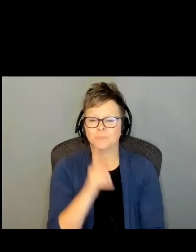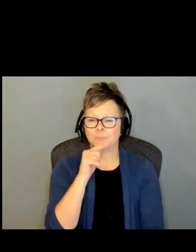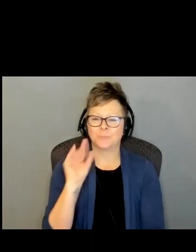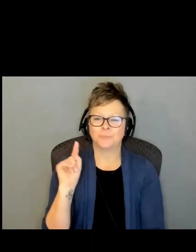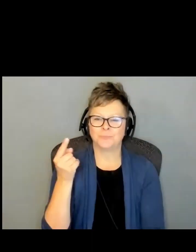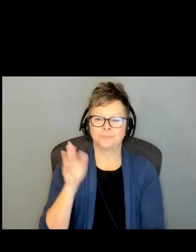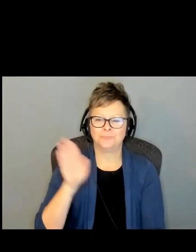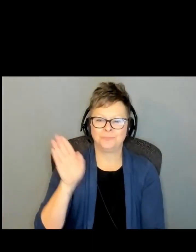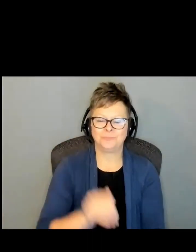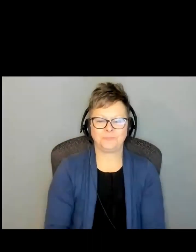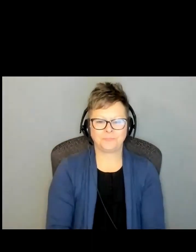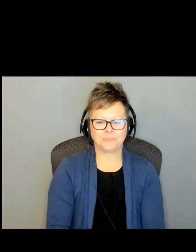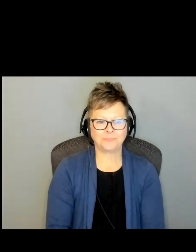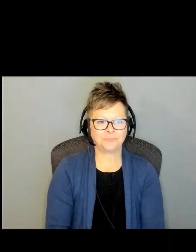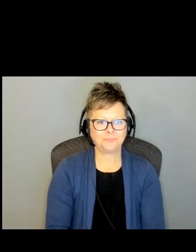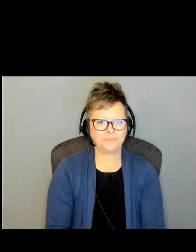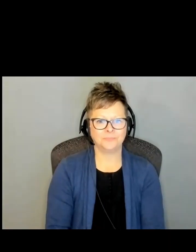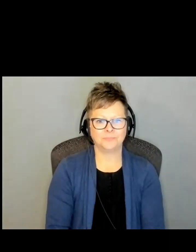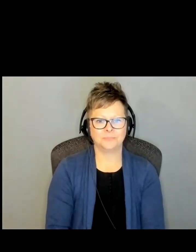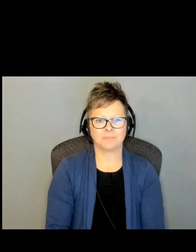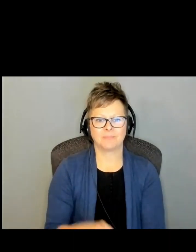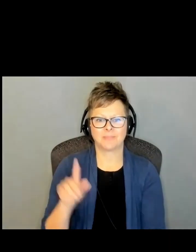Mine is quite short.